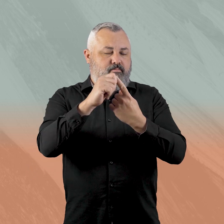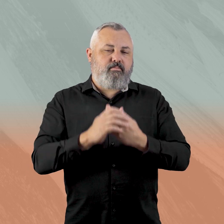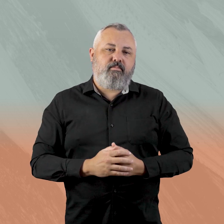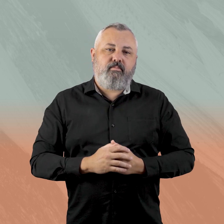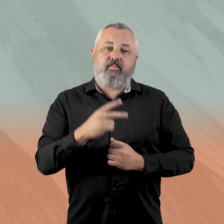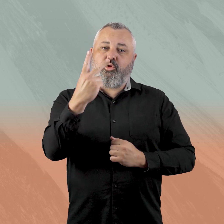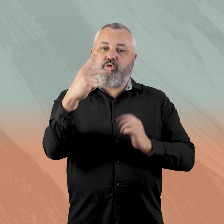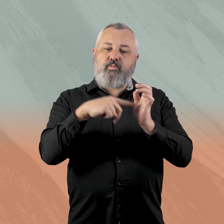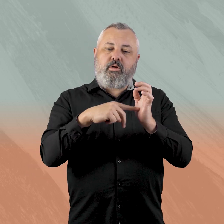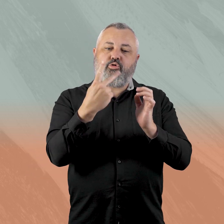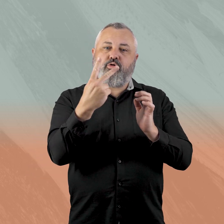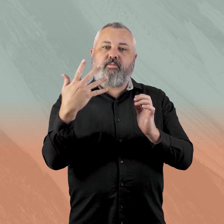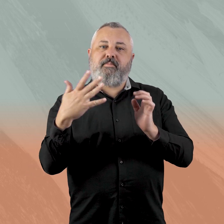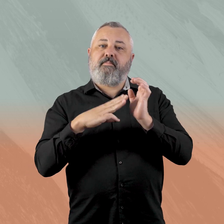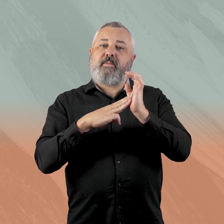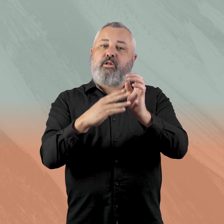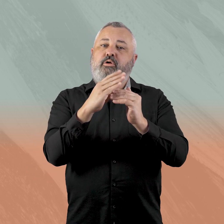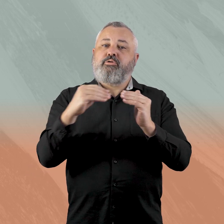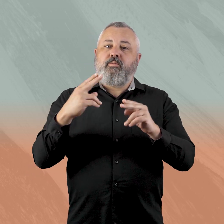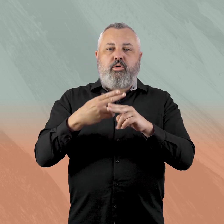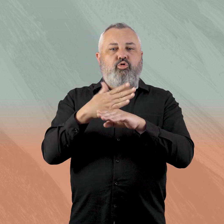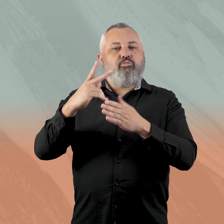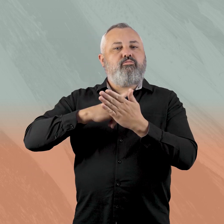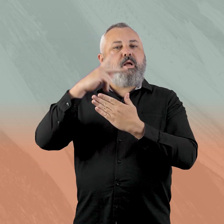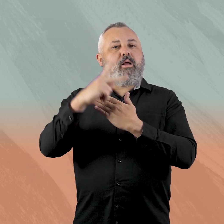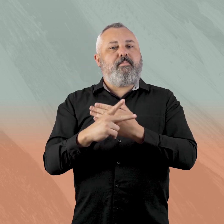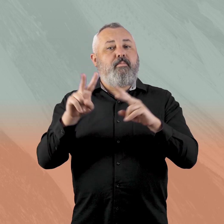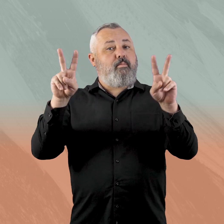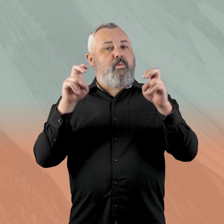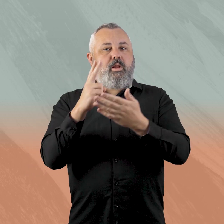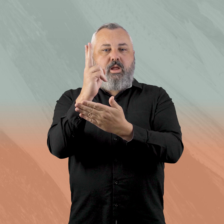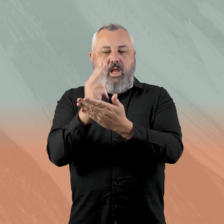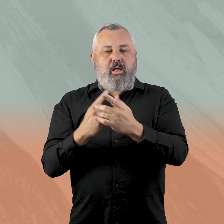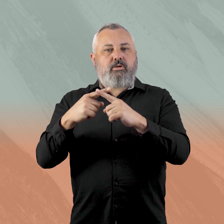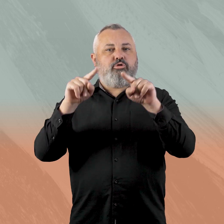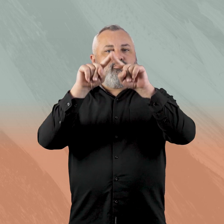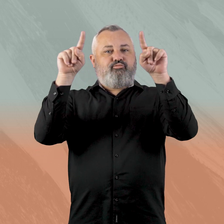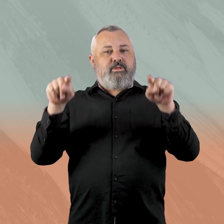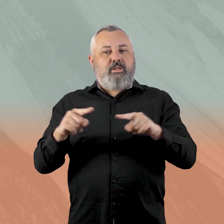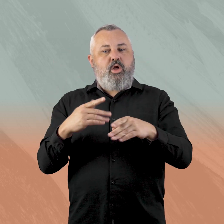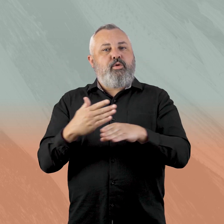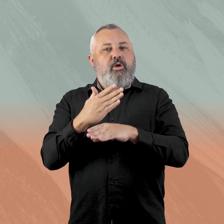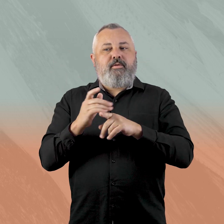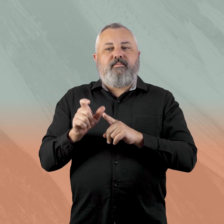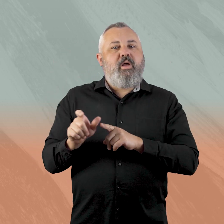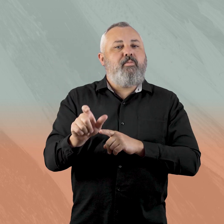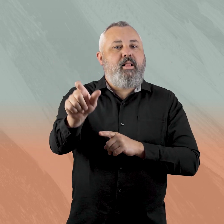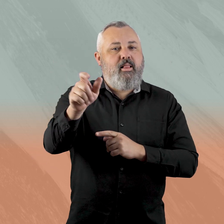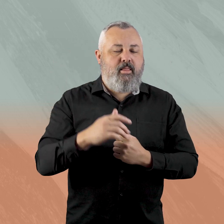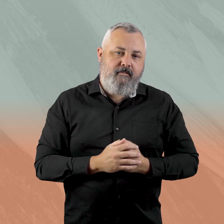$2.25 million for an Arts and Screen Employment Pathways Pilot Program